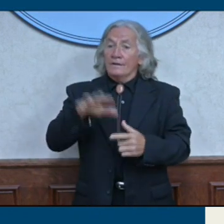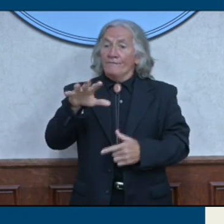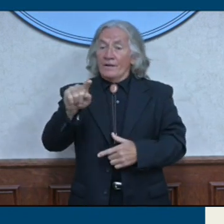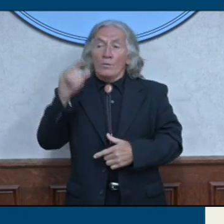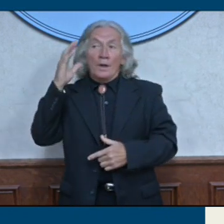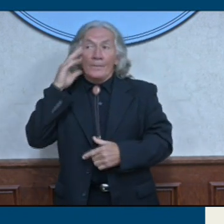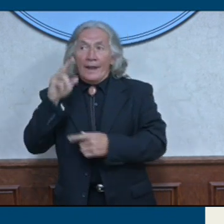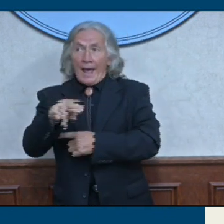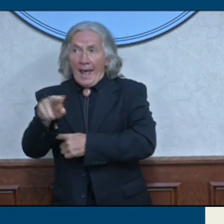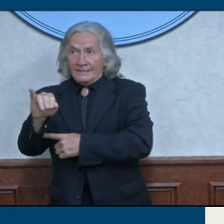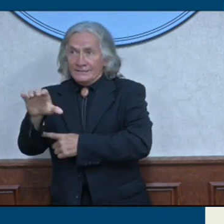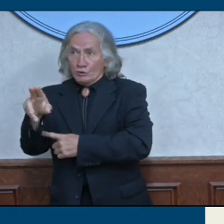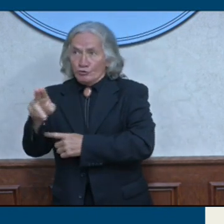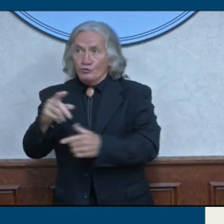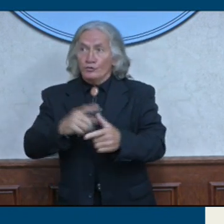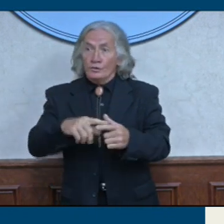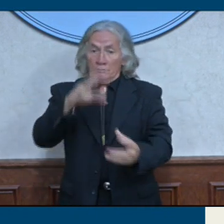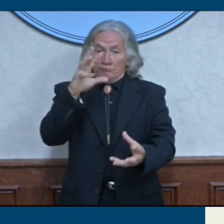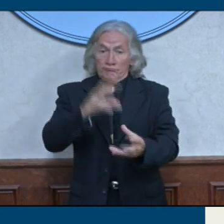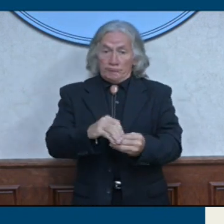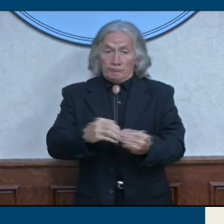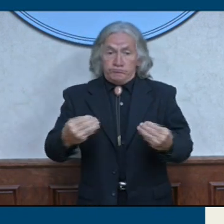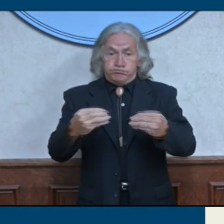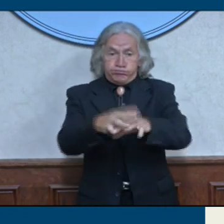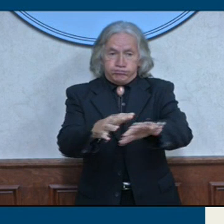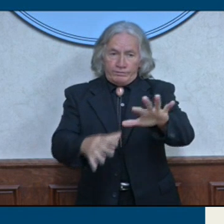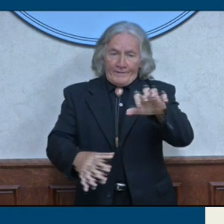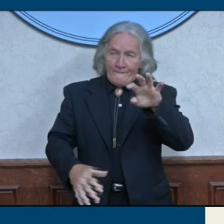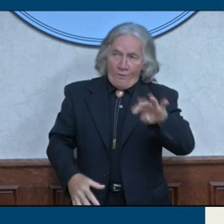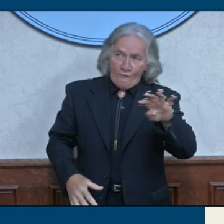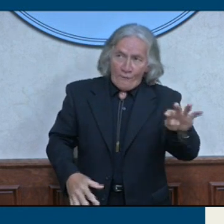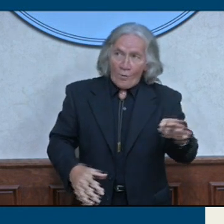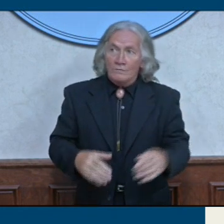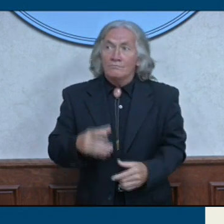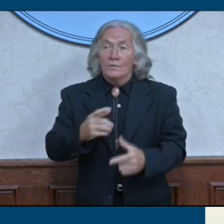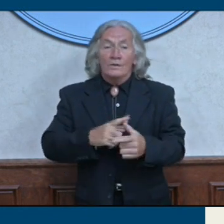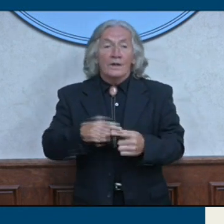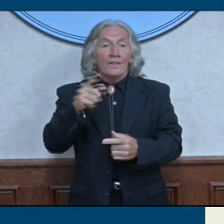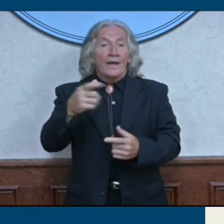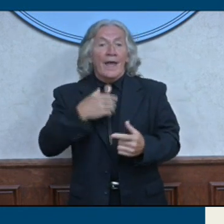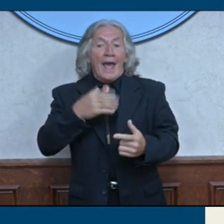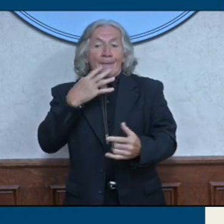23% OF THESE BEDS ARE AVAILABLE FOR ABOUT 660 51 ICU